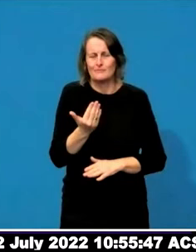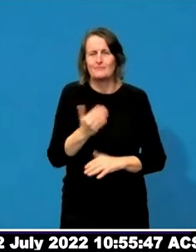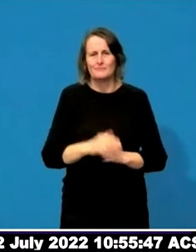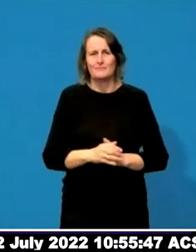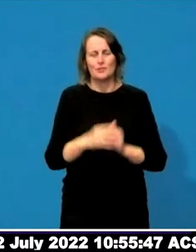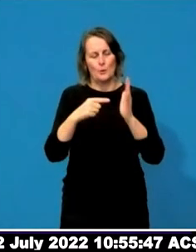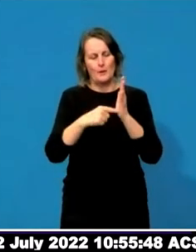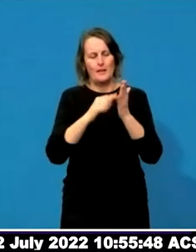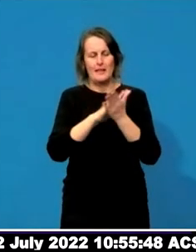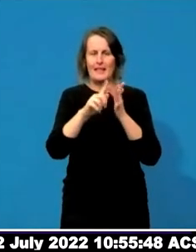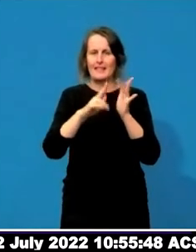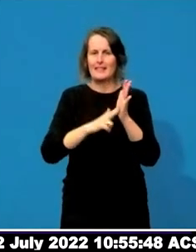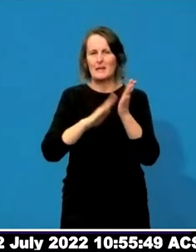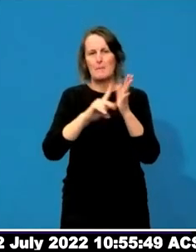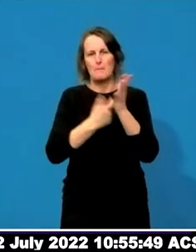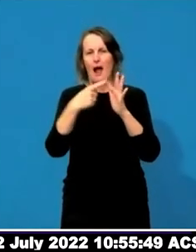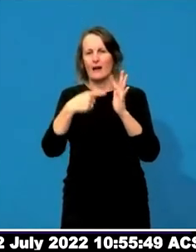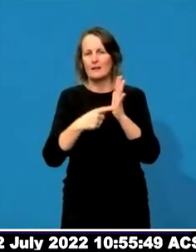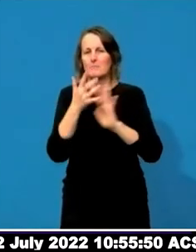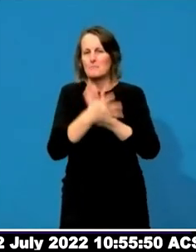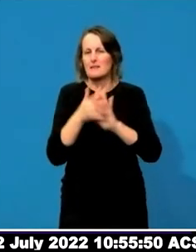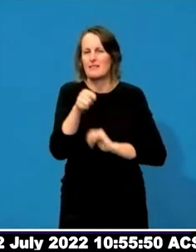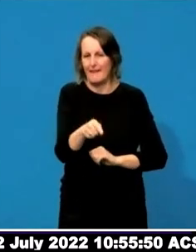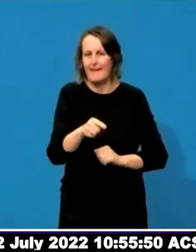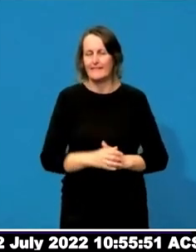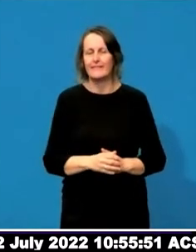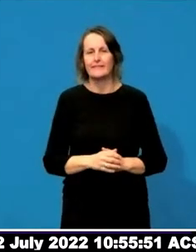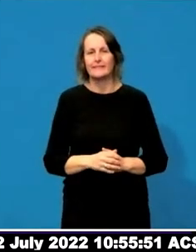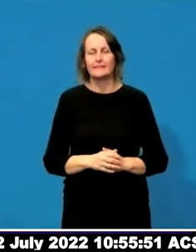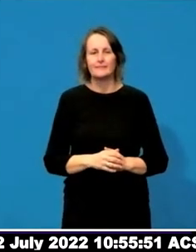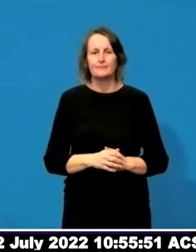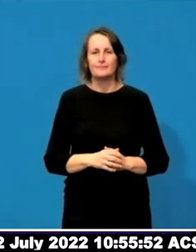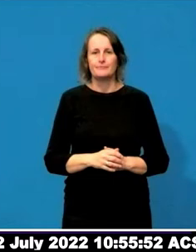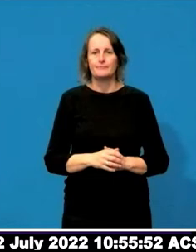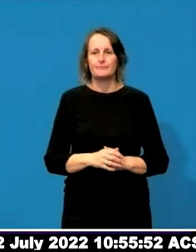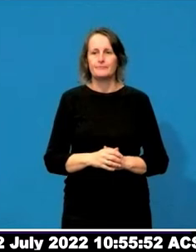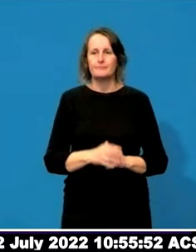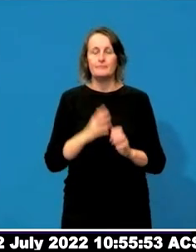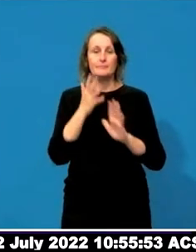But, essentially, what we are saying is that the market hasn't responded,